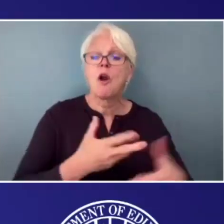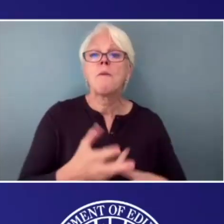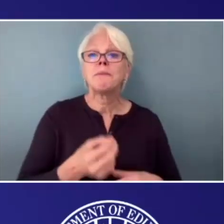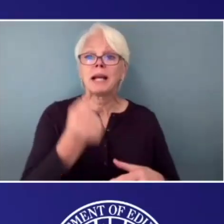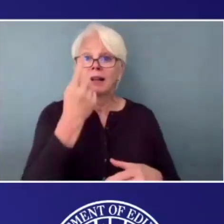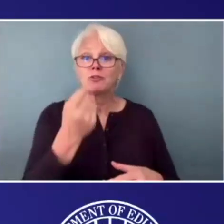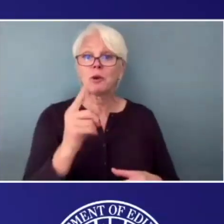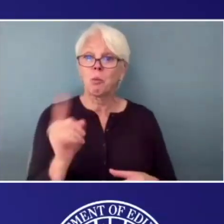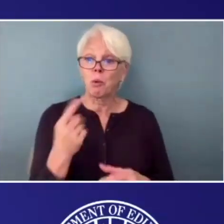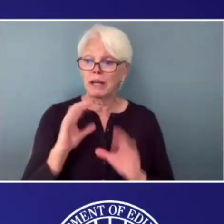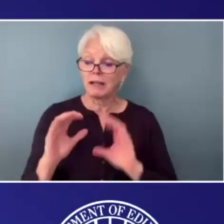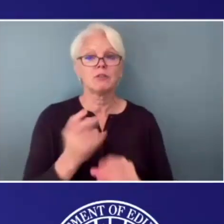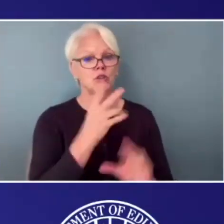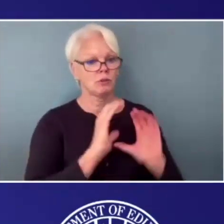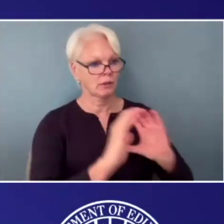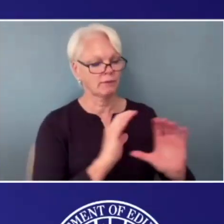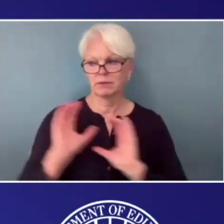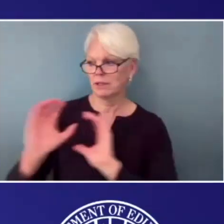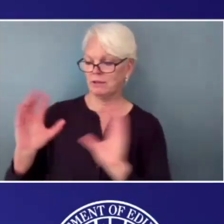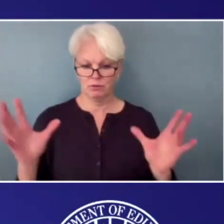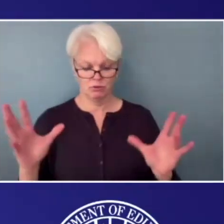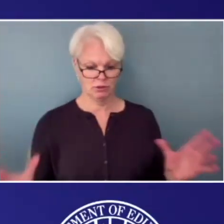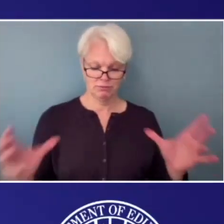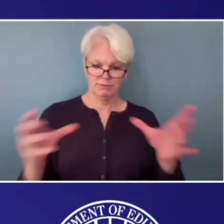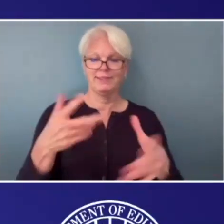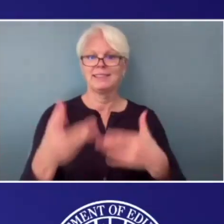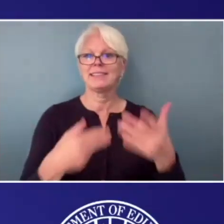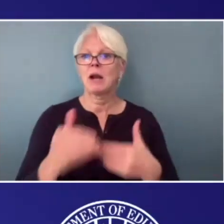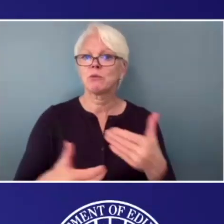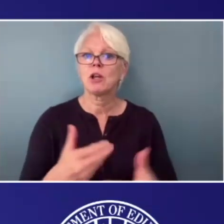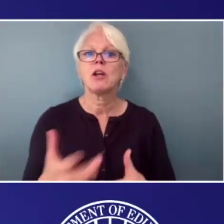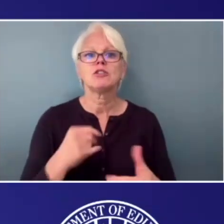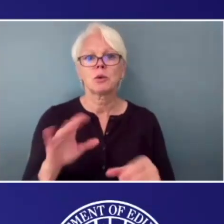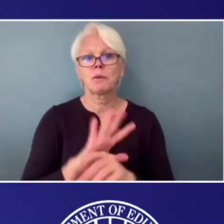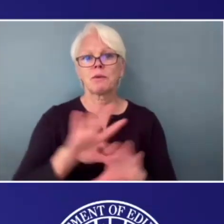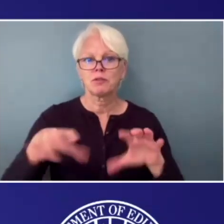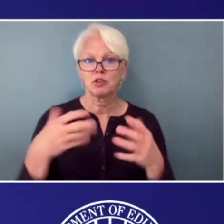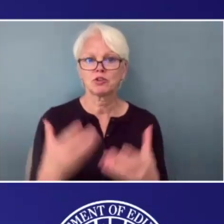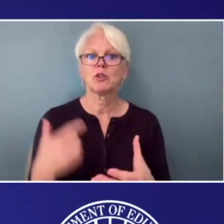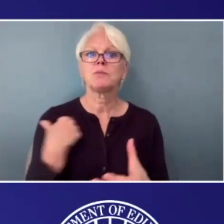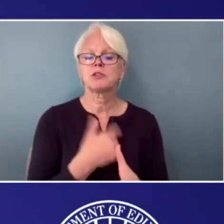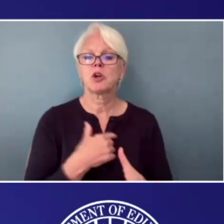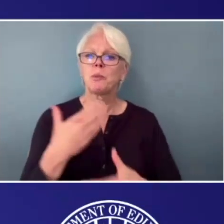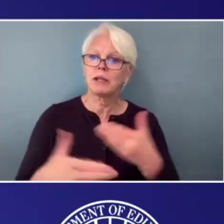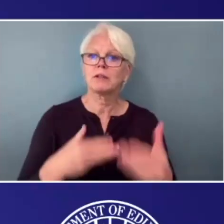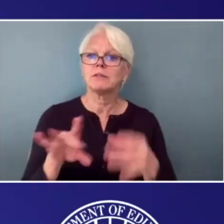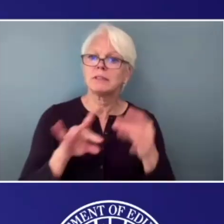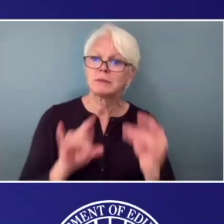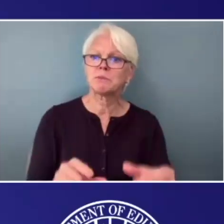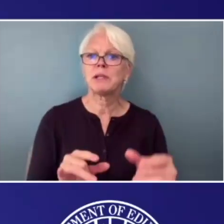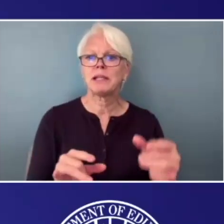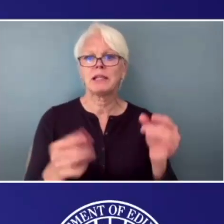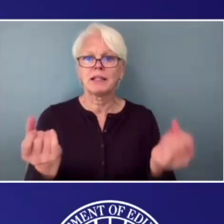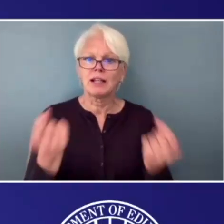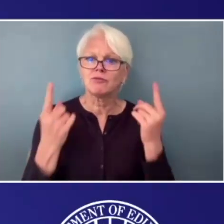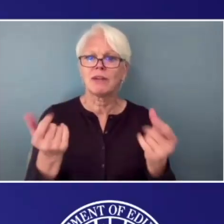page as a full group, so that we could proceed with all alacrity and speed on all of the other things that we are supposed to be clearing through